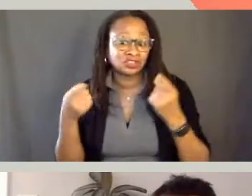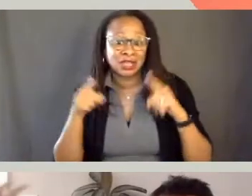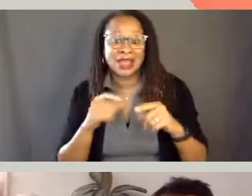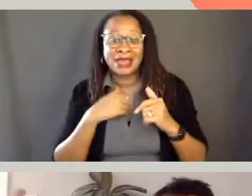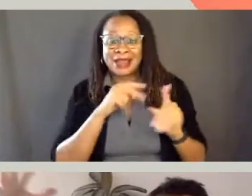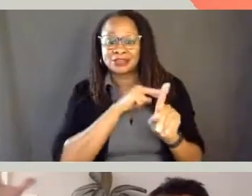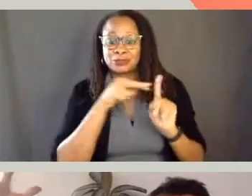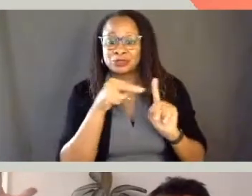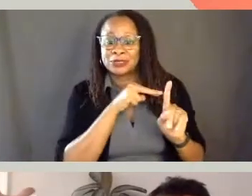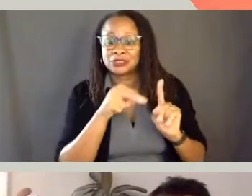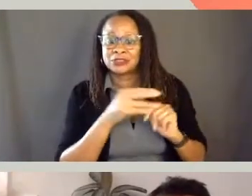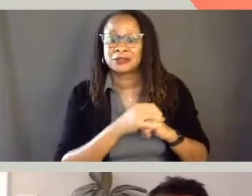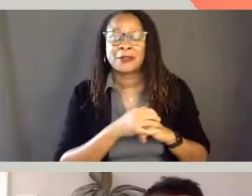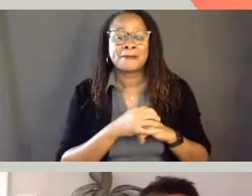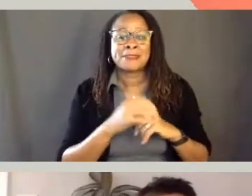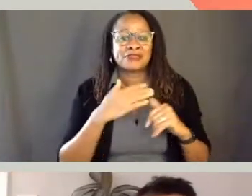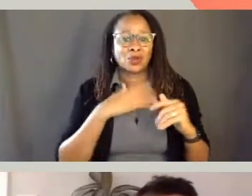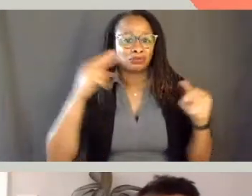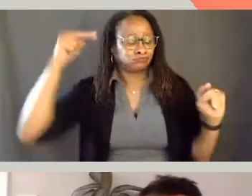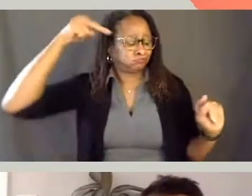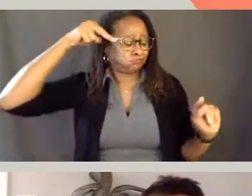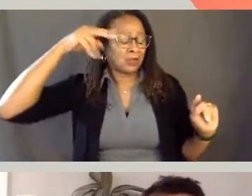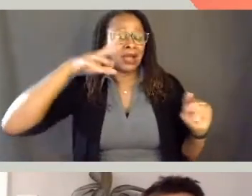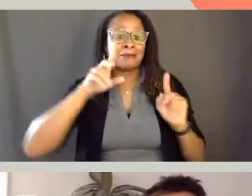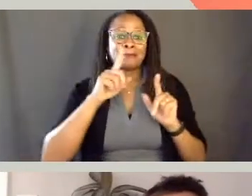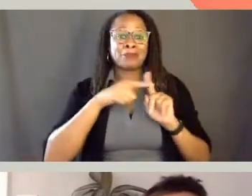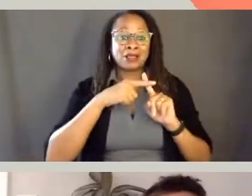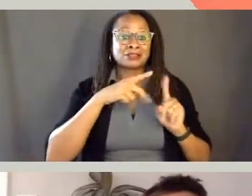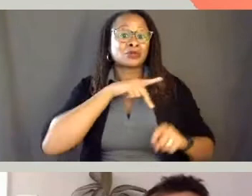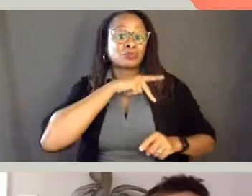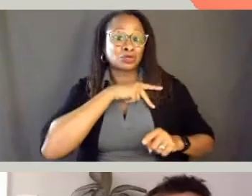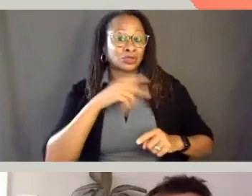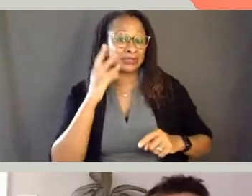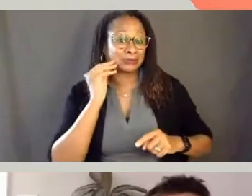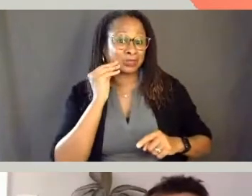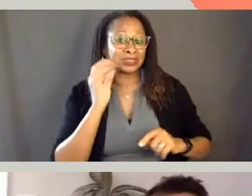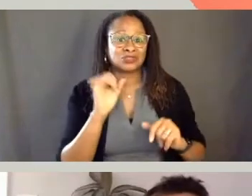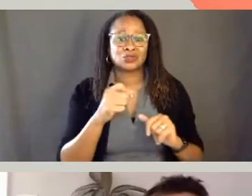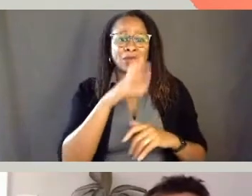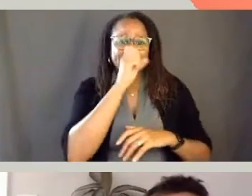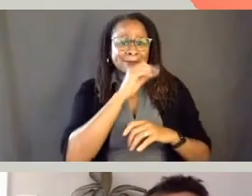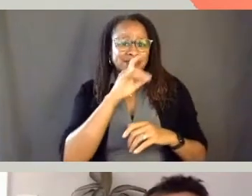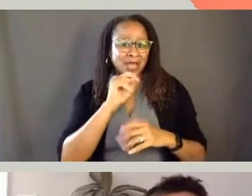like their own bird's eye view plus their own experience. So to miss out on an opportunity to include them